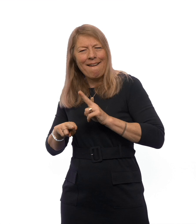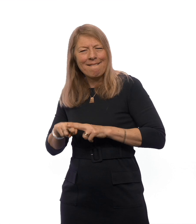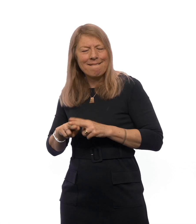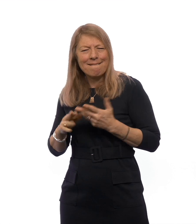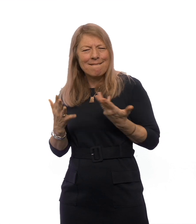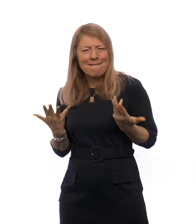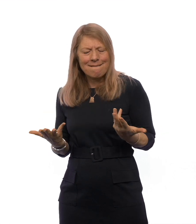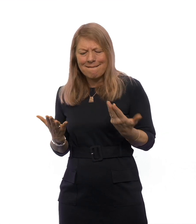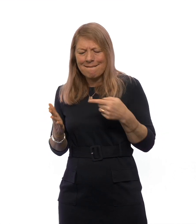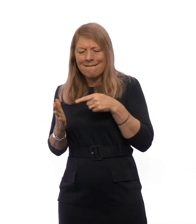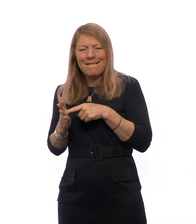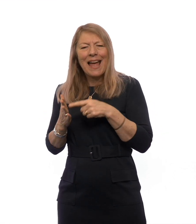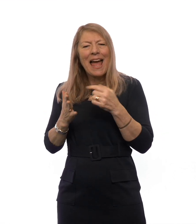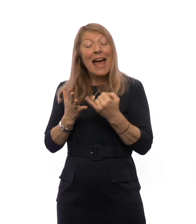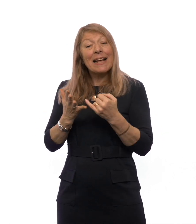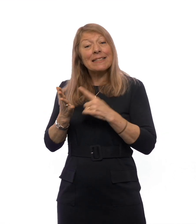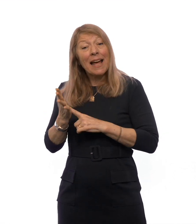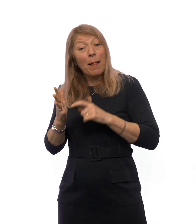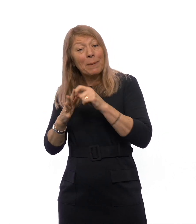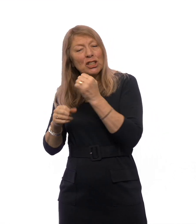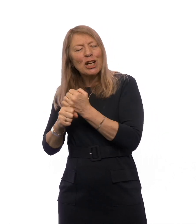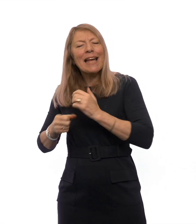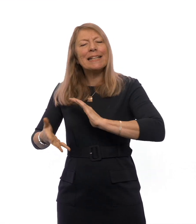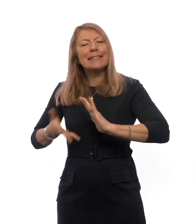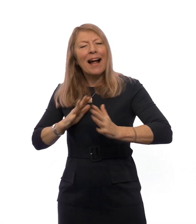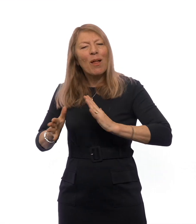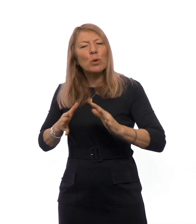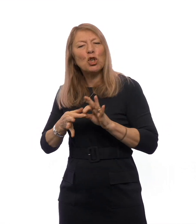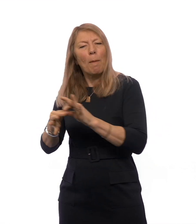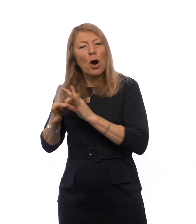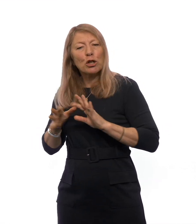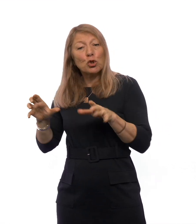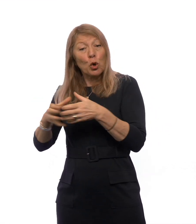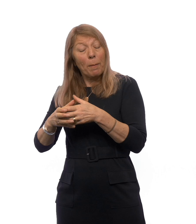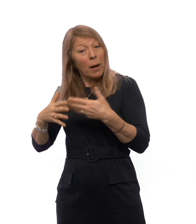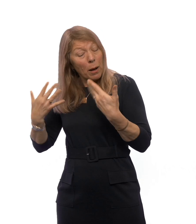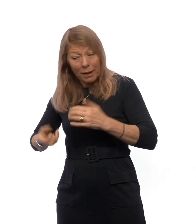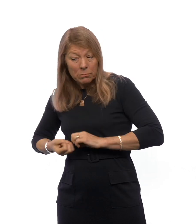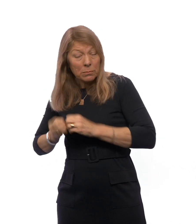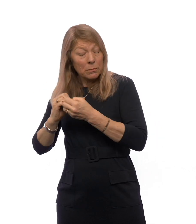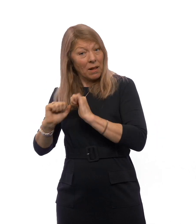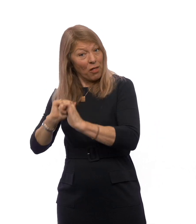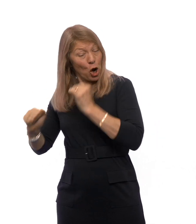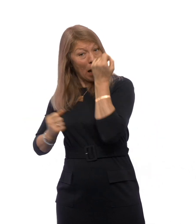provision of learning for deaf children. For example, recent CRIDE research has